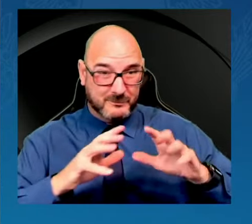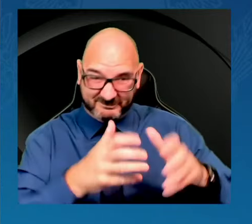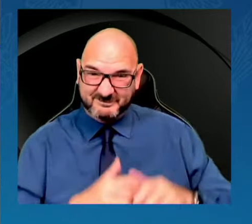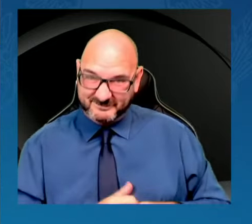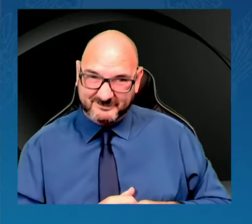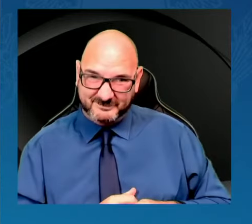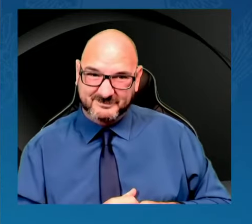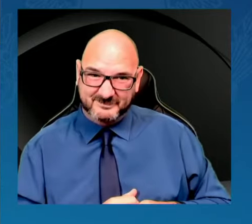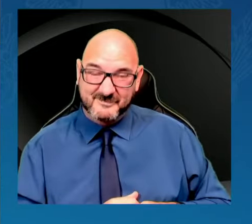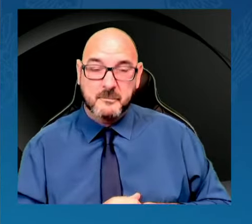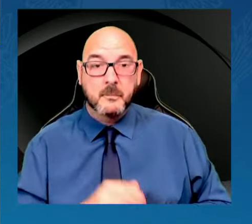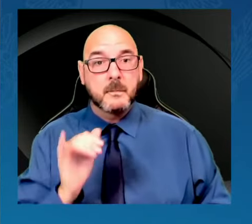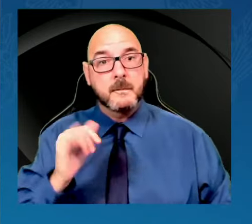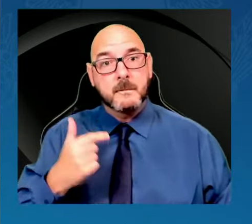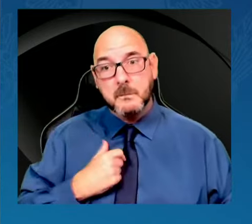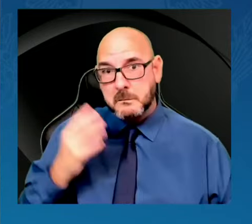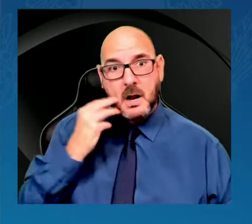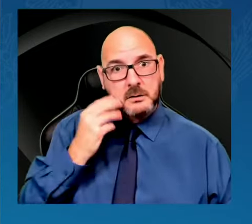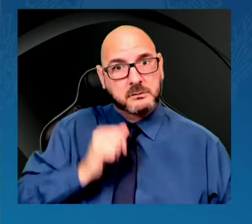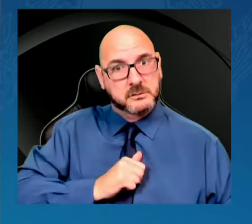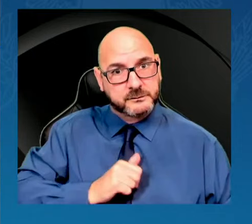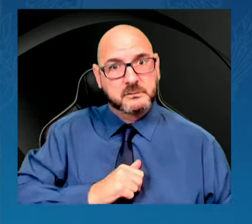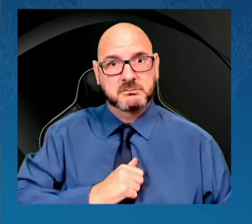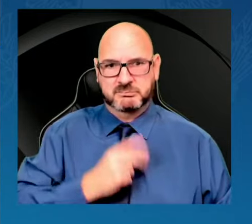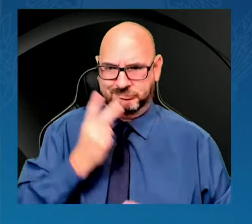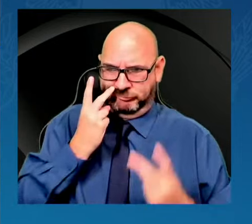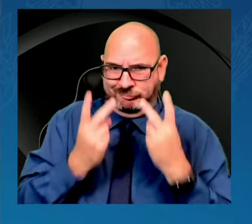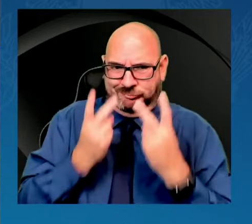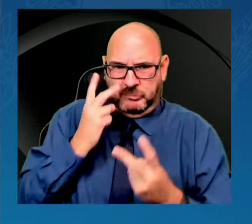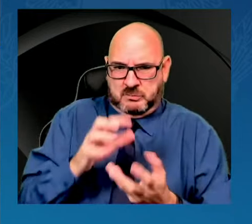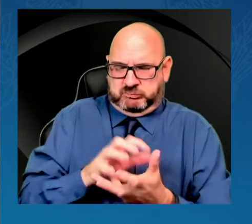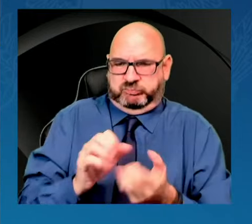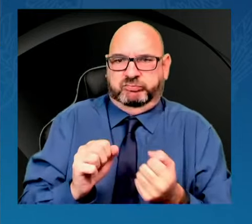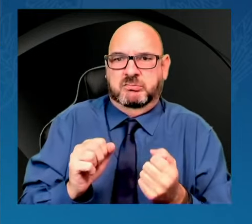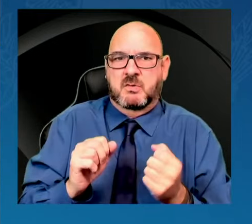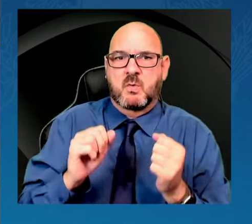the devastation of what climate change is doing to these beautiful places.